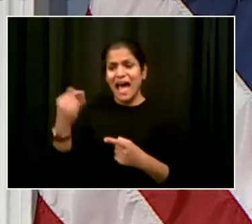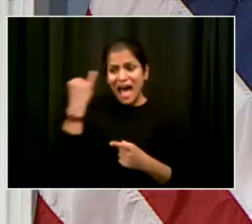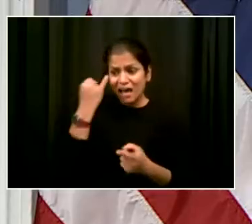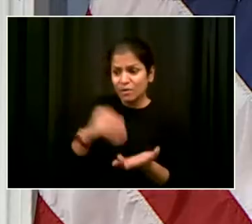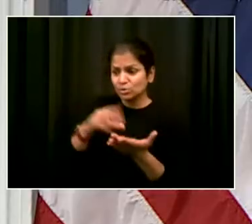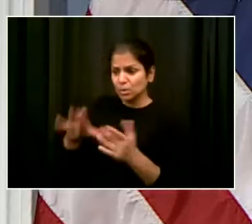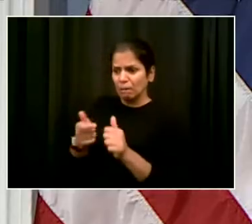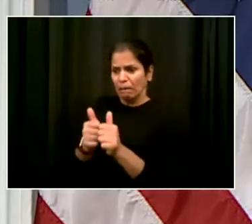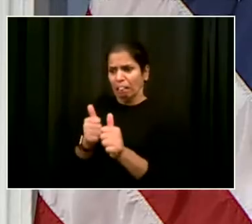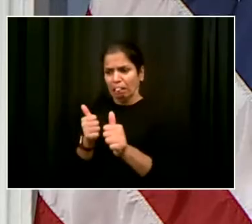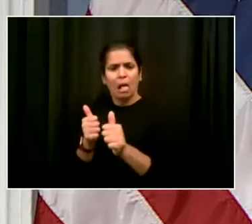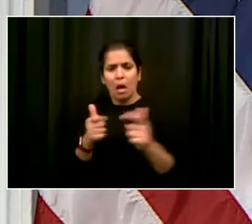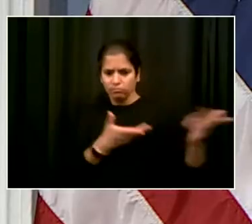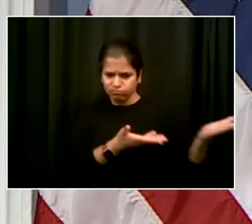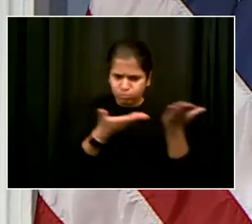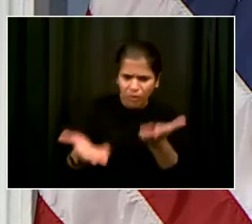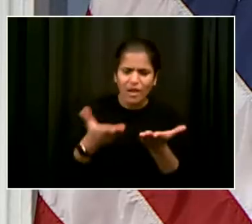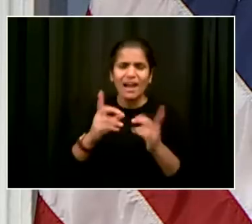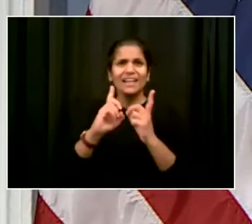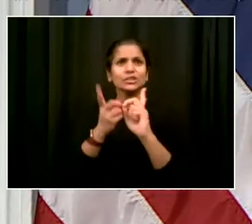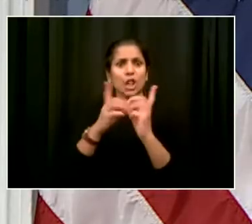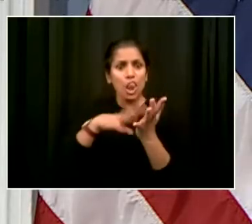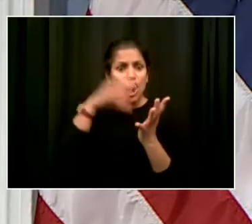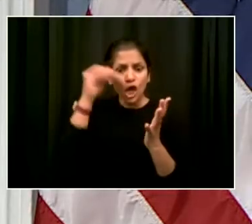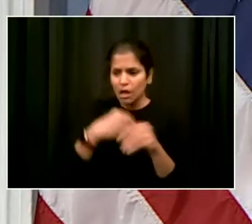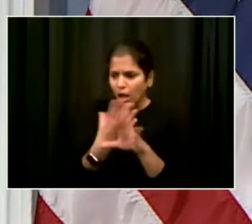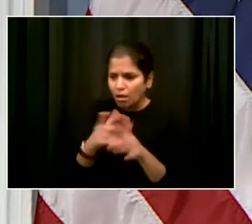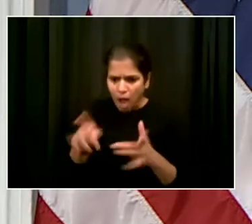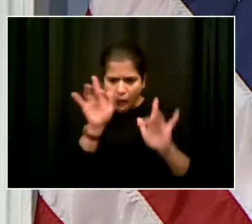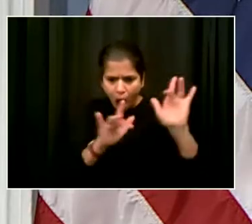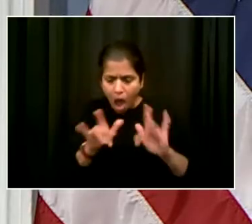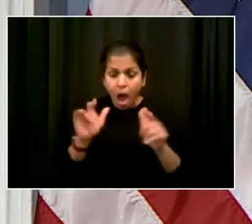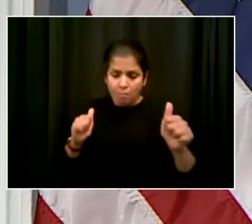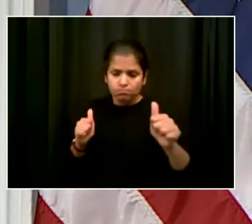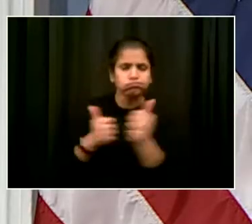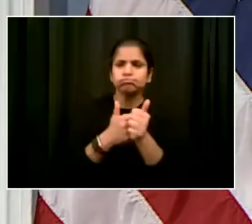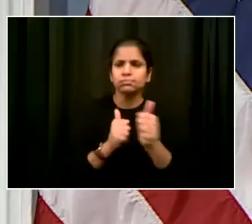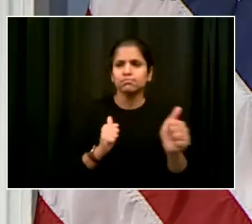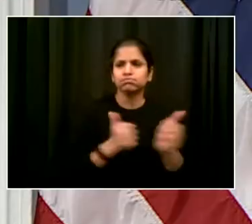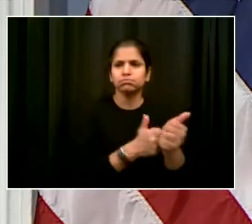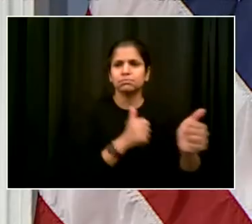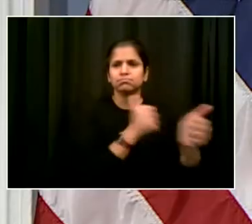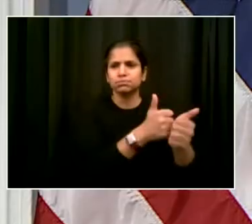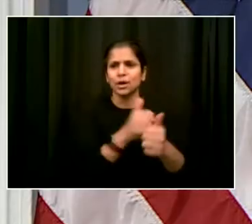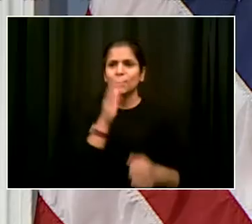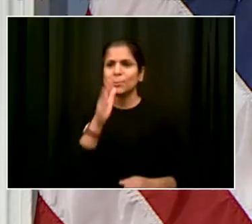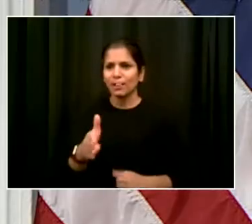ON THEIR LEARNING FOR STUDENTS. PARTICULARLY STUDENTS THAT T HAVE GROUND TO MAKE UP